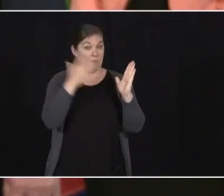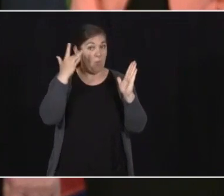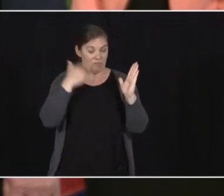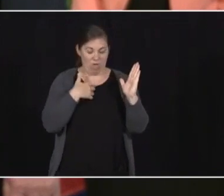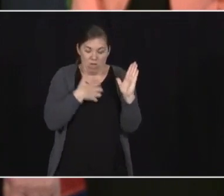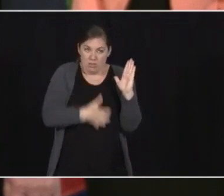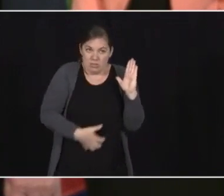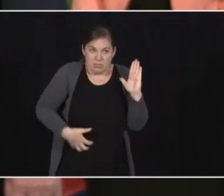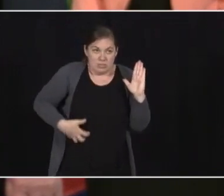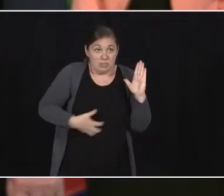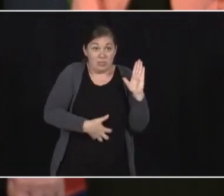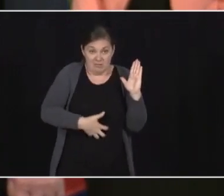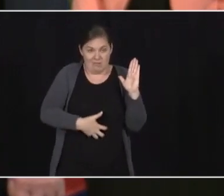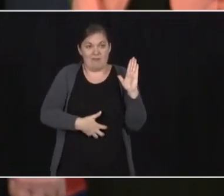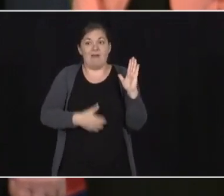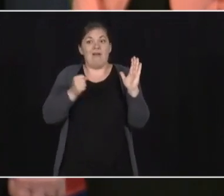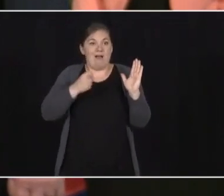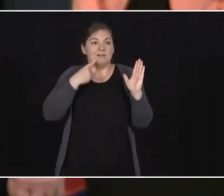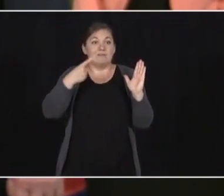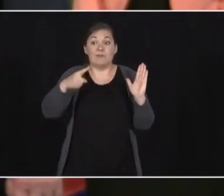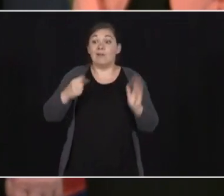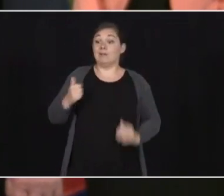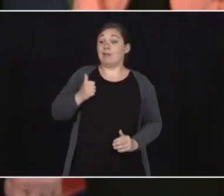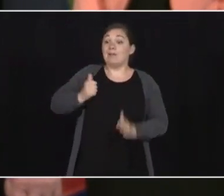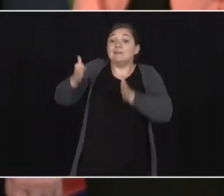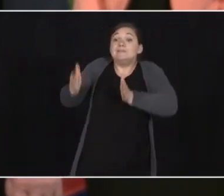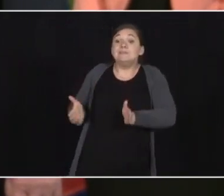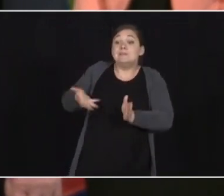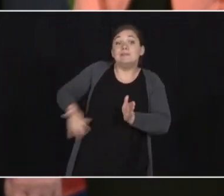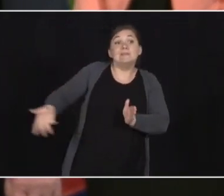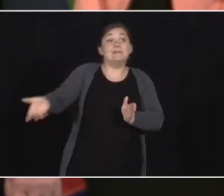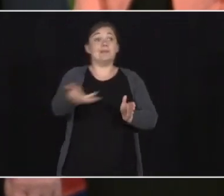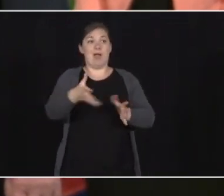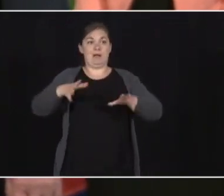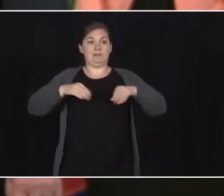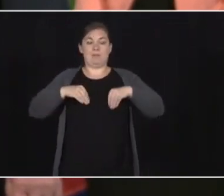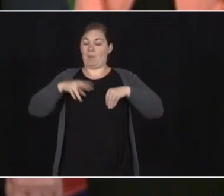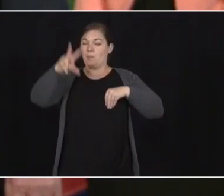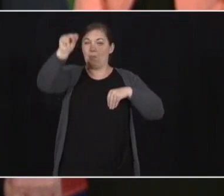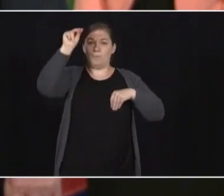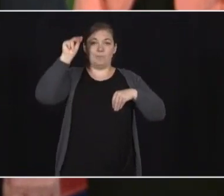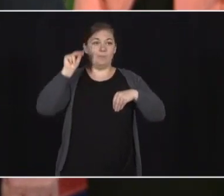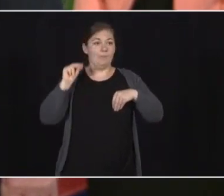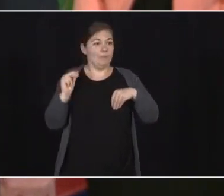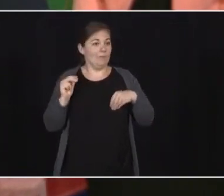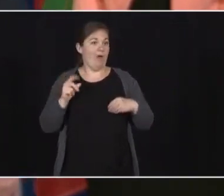We need all levels of government to come together. Thank you. Next question.